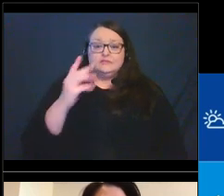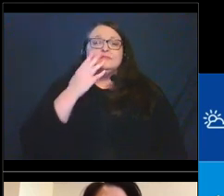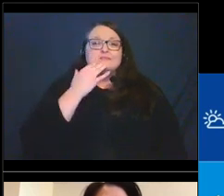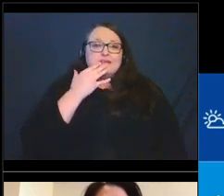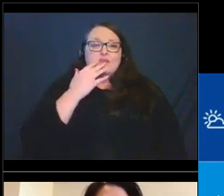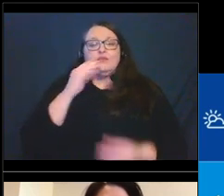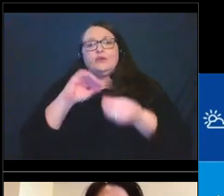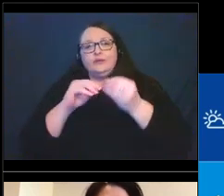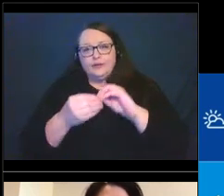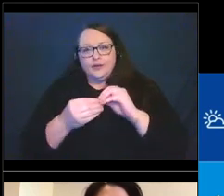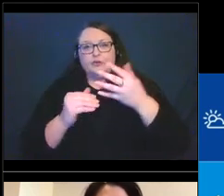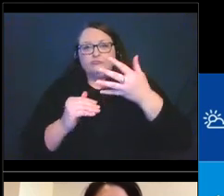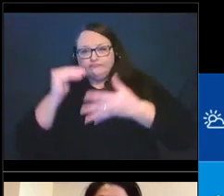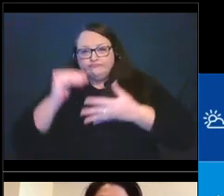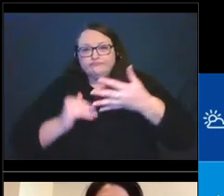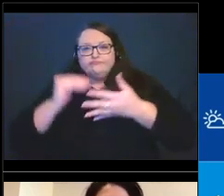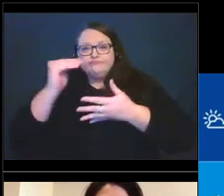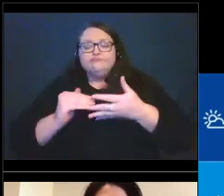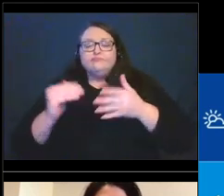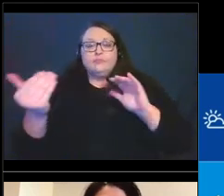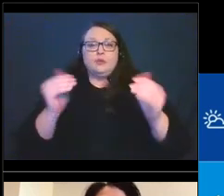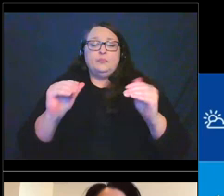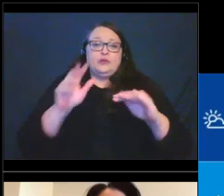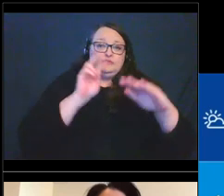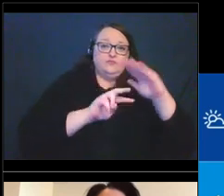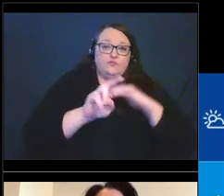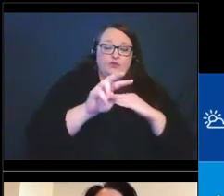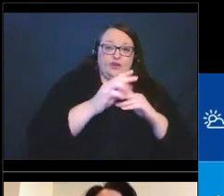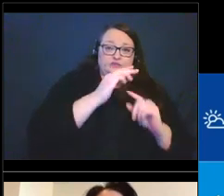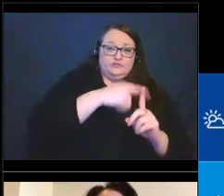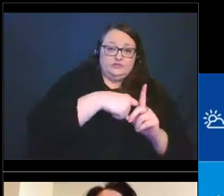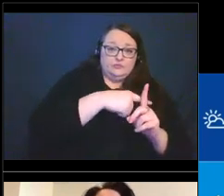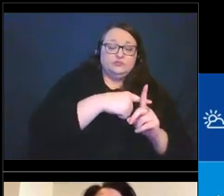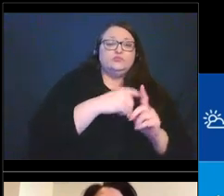that compares forecast temperatures against scientifically-derived thresholds to provide